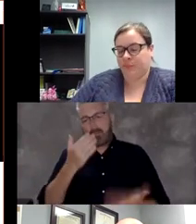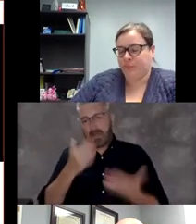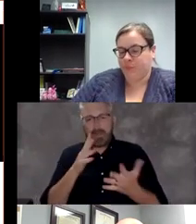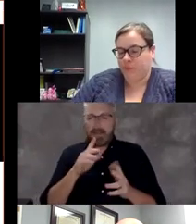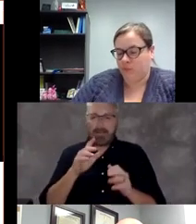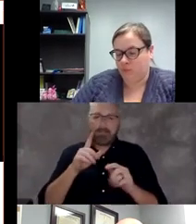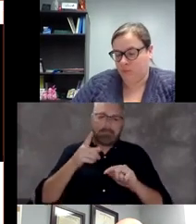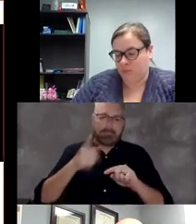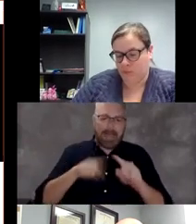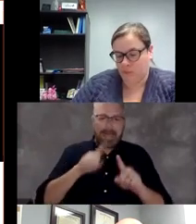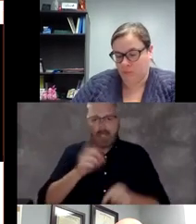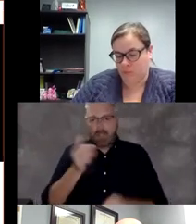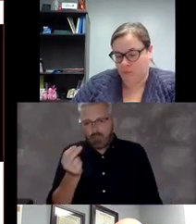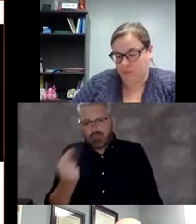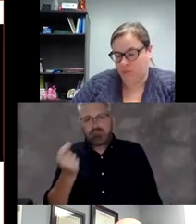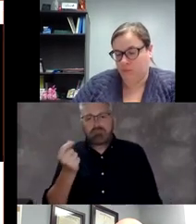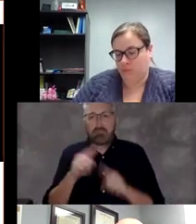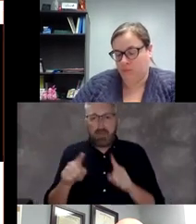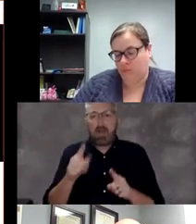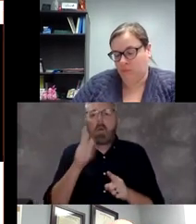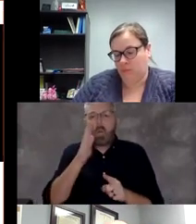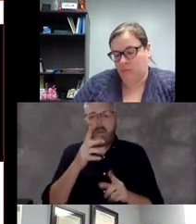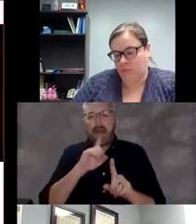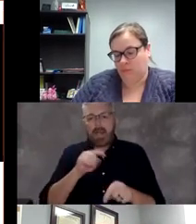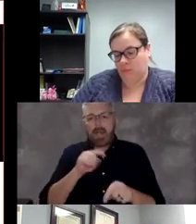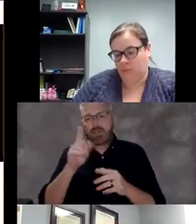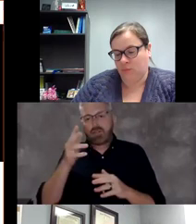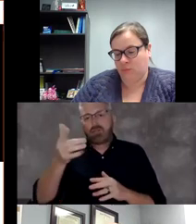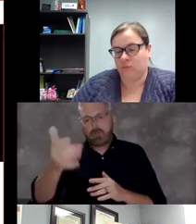WE WILL GET TO THEM, AS WELL. WE WILL BE DISCUSSING CRIMINAL